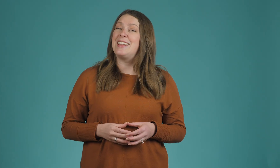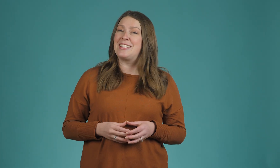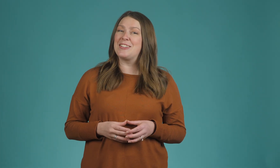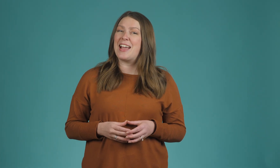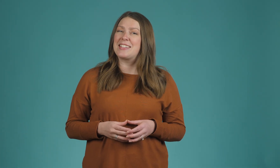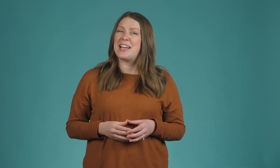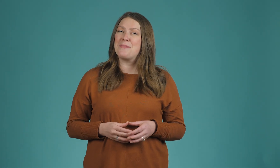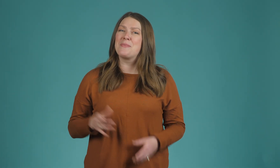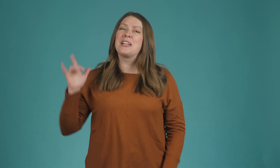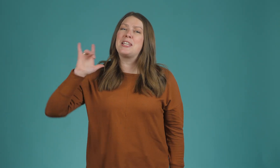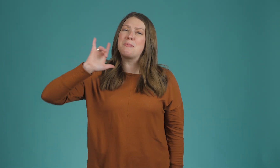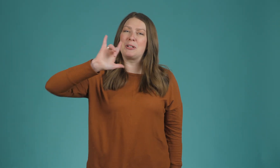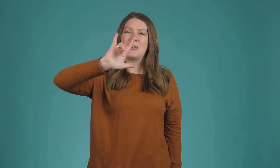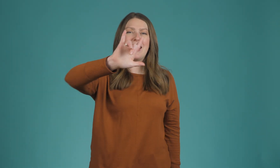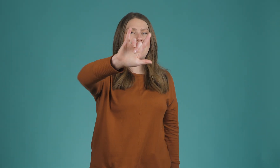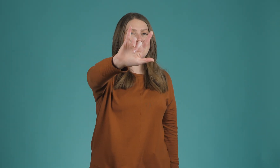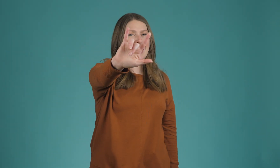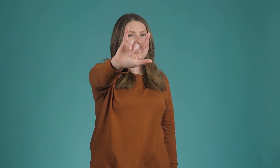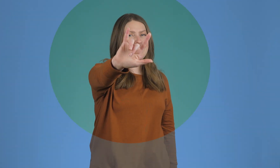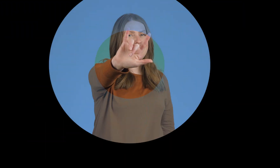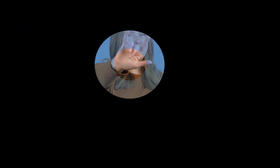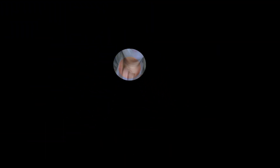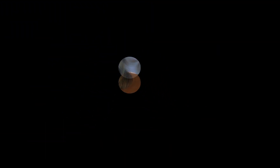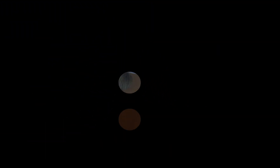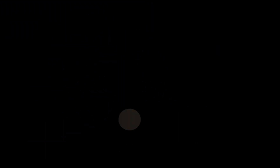And until next time keep learning how to sign